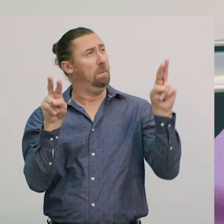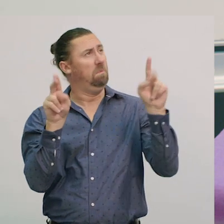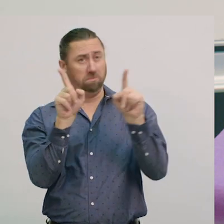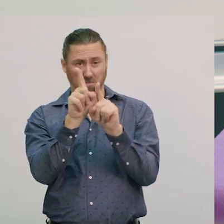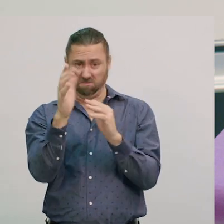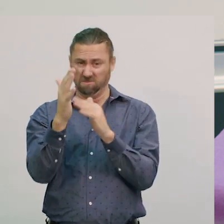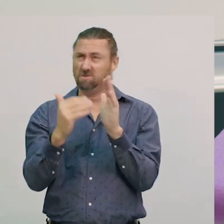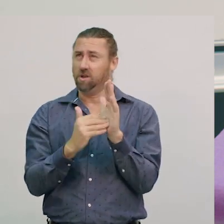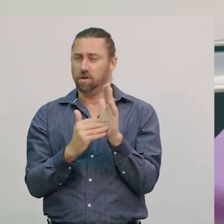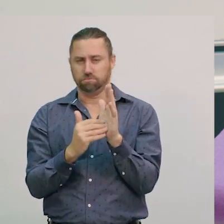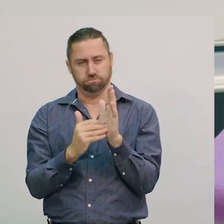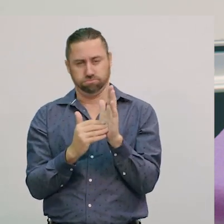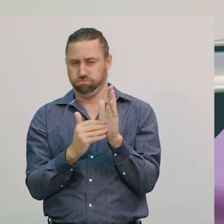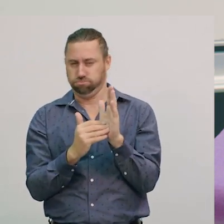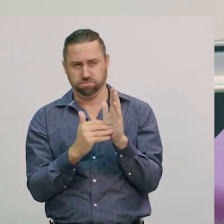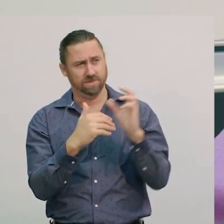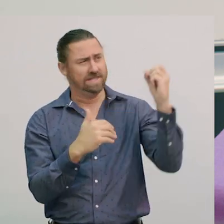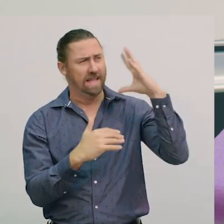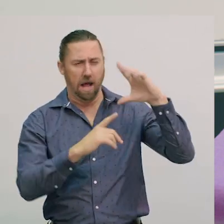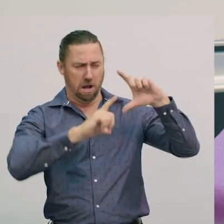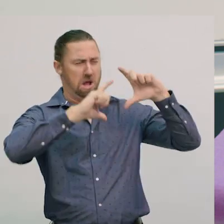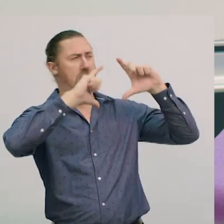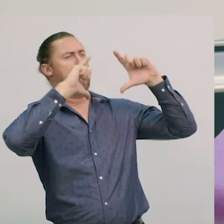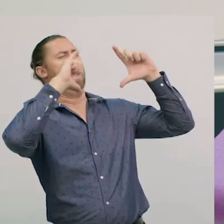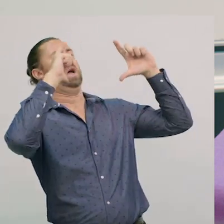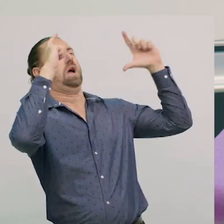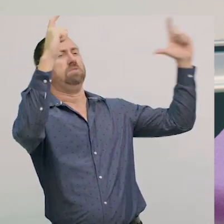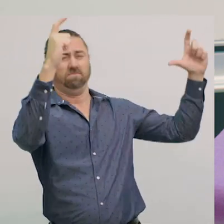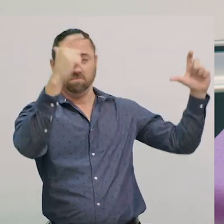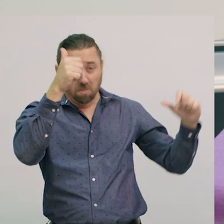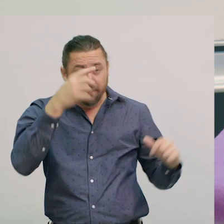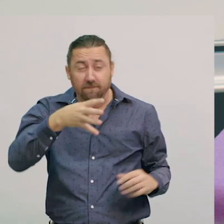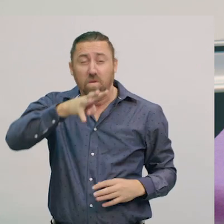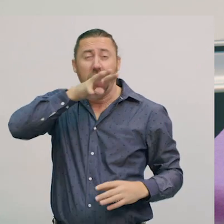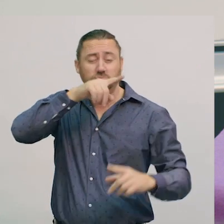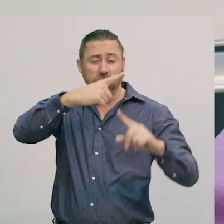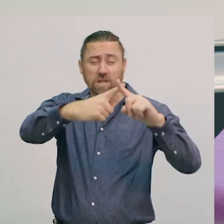but the Sun is much, much bigger than the Moon - 400 times bigger.